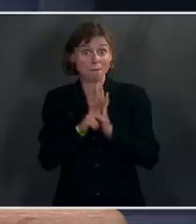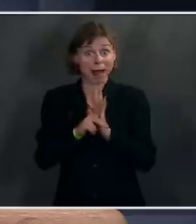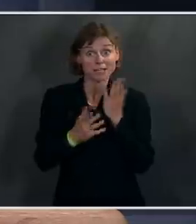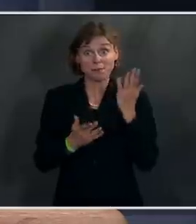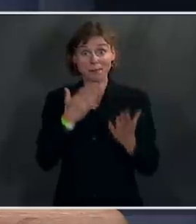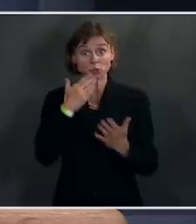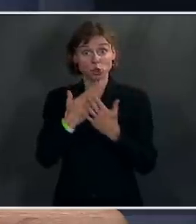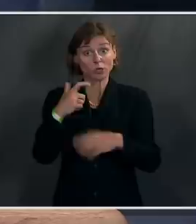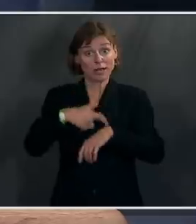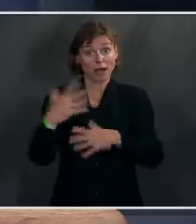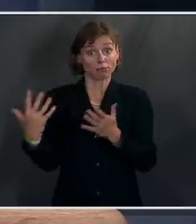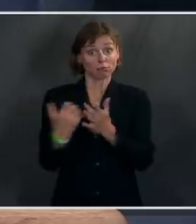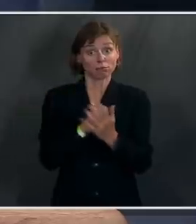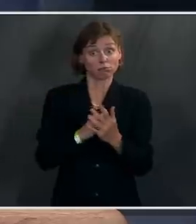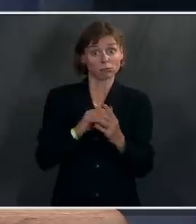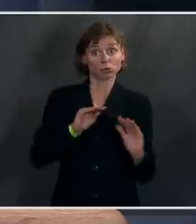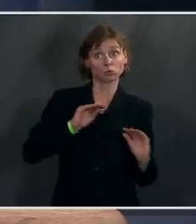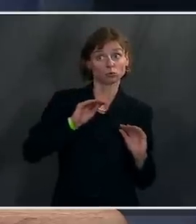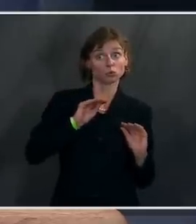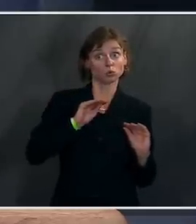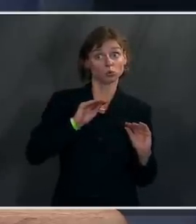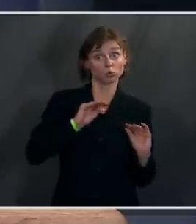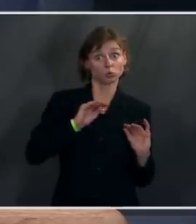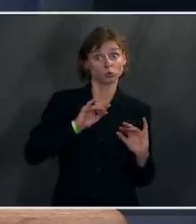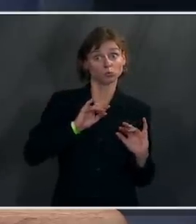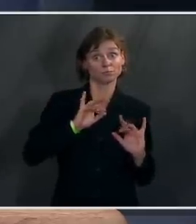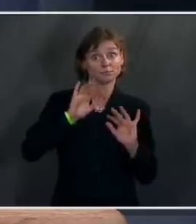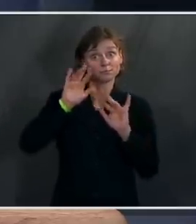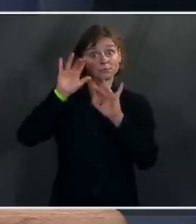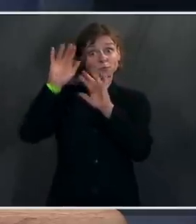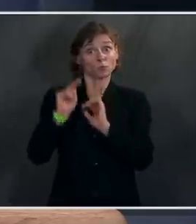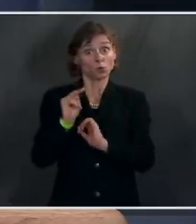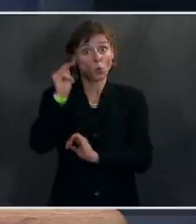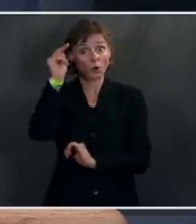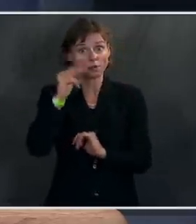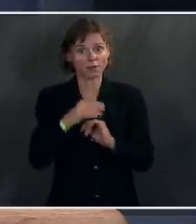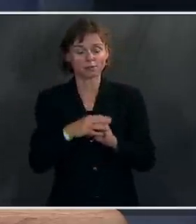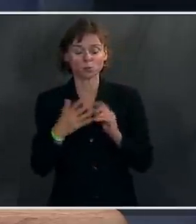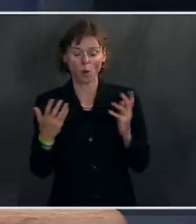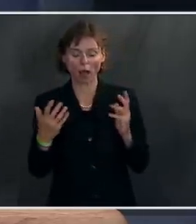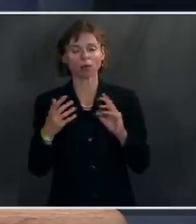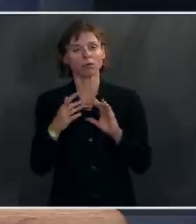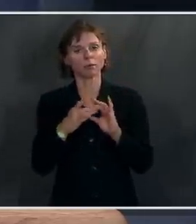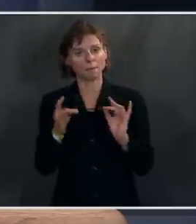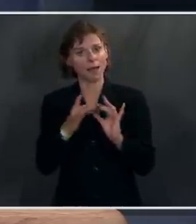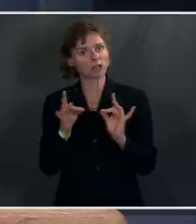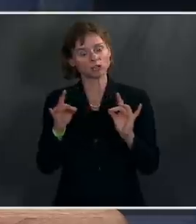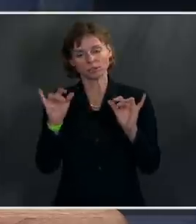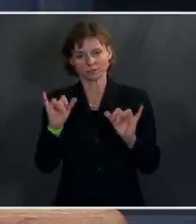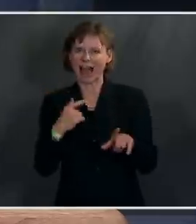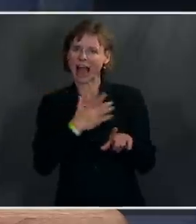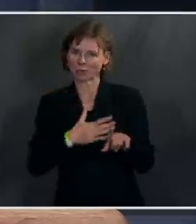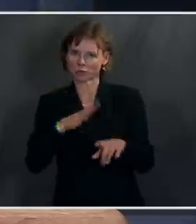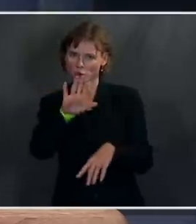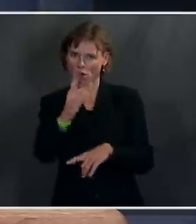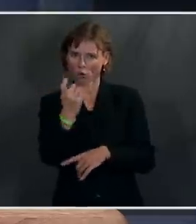Ms. Psaki: Well, the message continues to be what it has, what it has been. And I appreciate you asking the questions because it is confusing